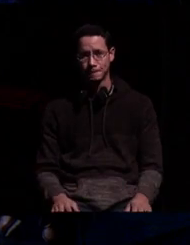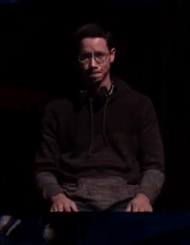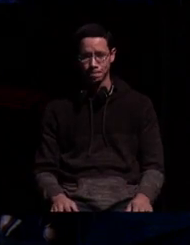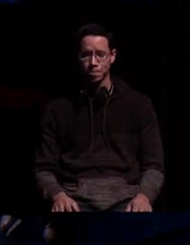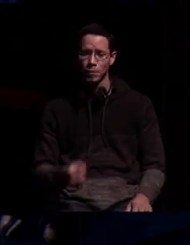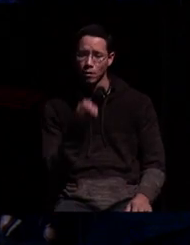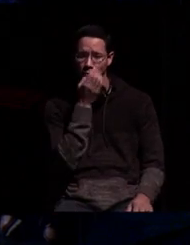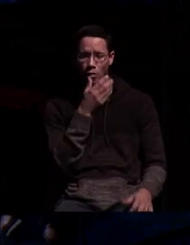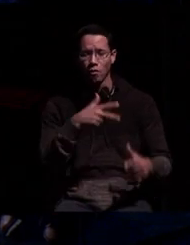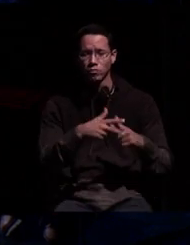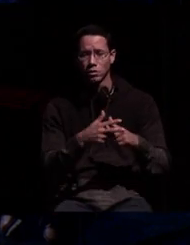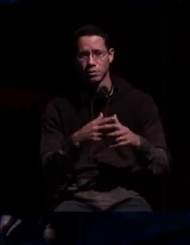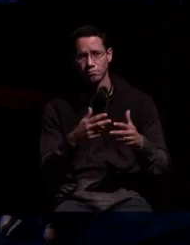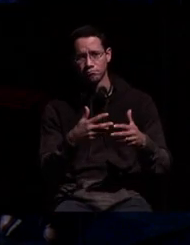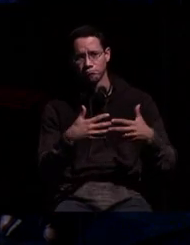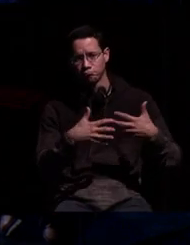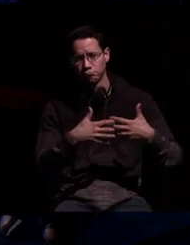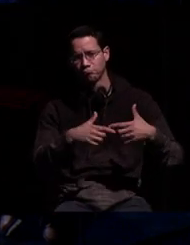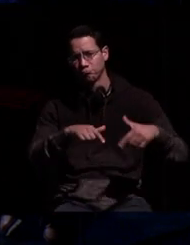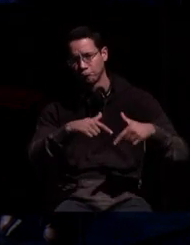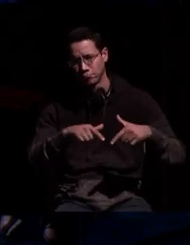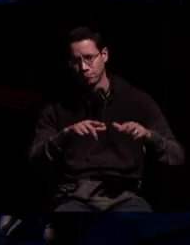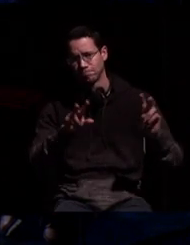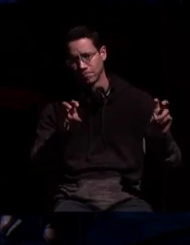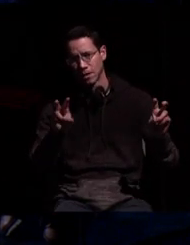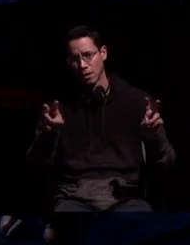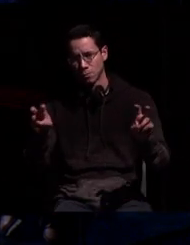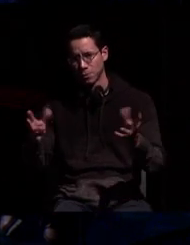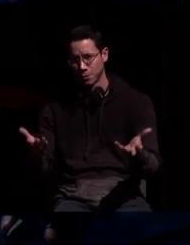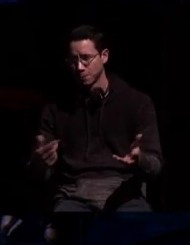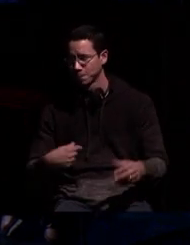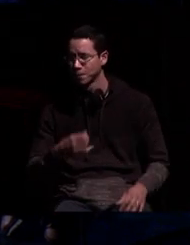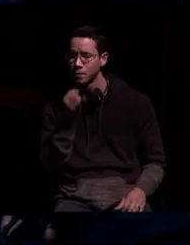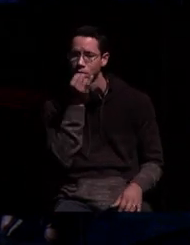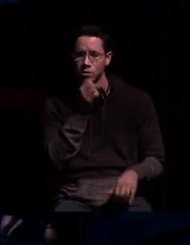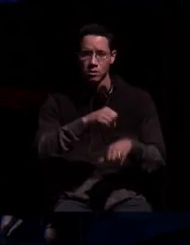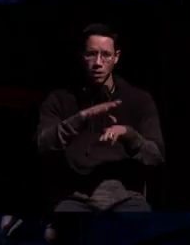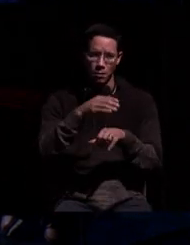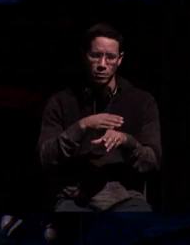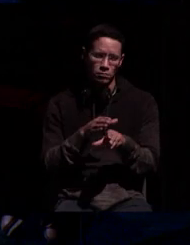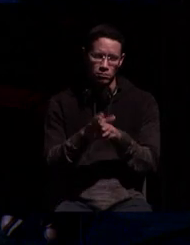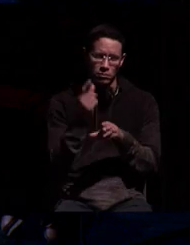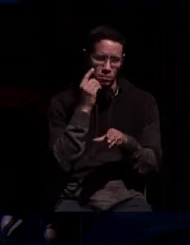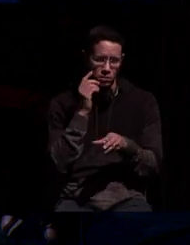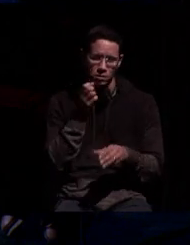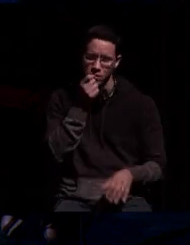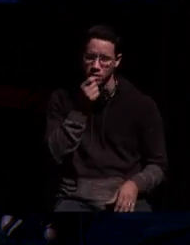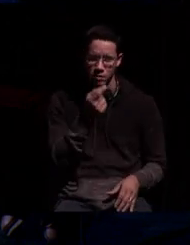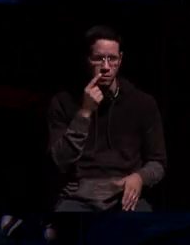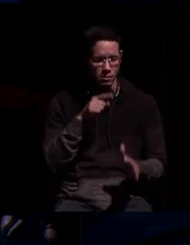Let me give you an example and a brief criticism